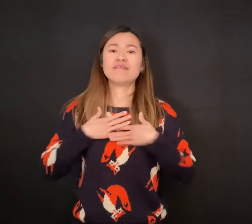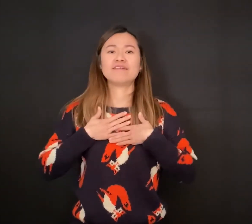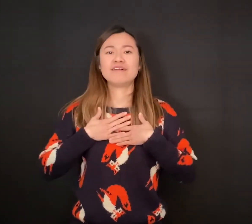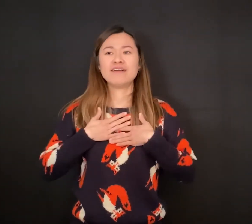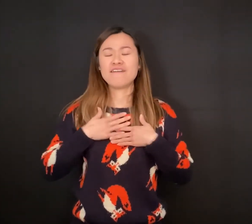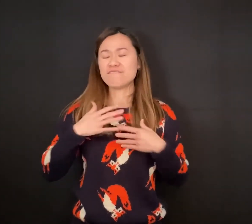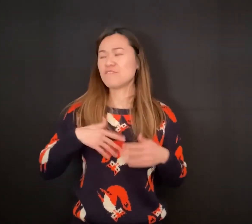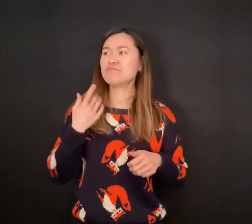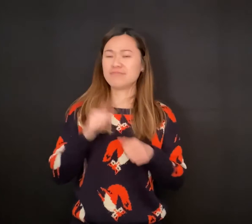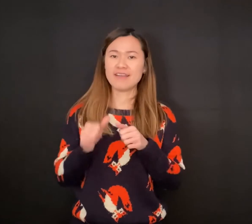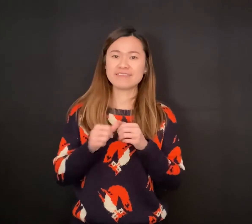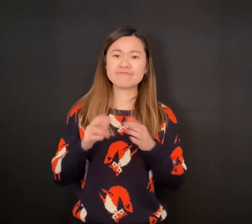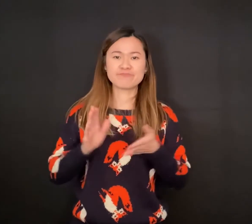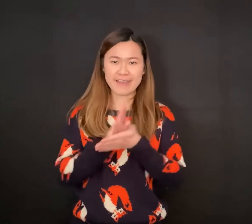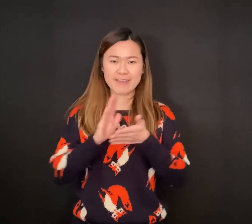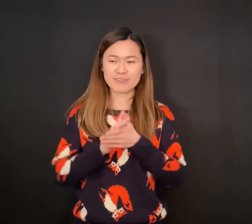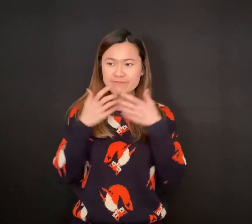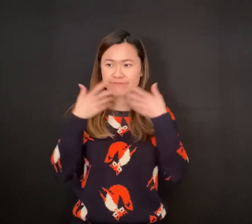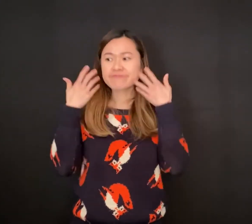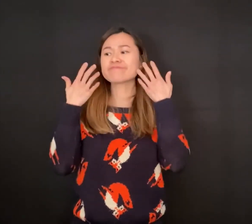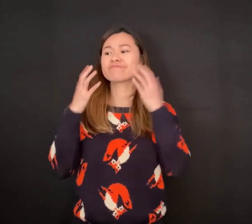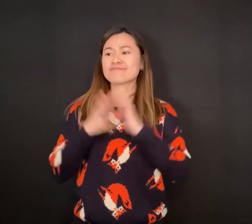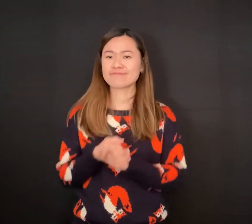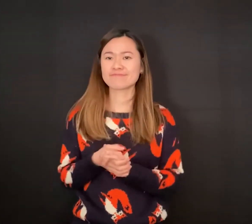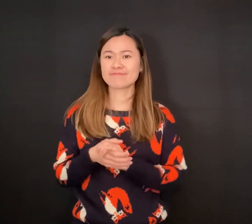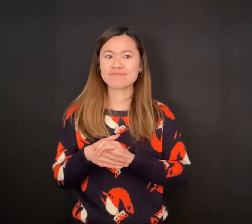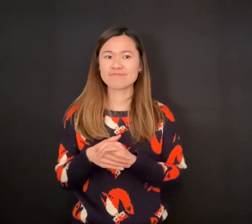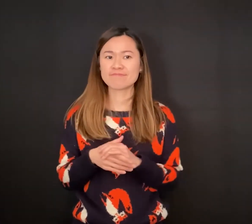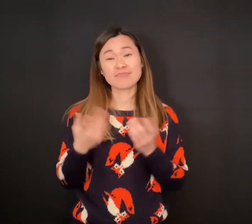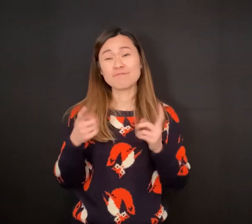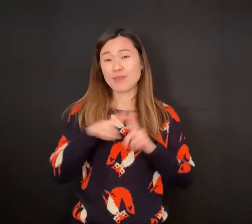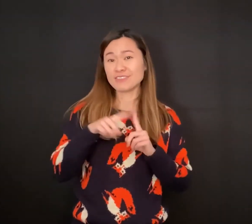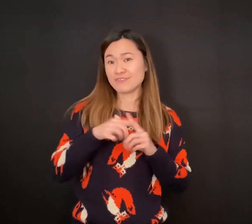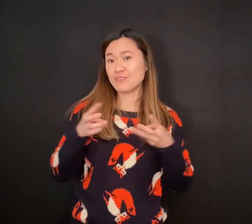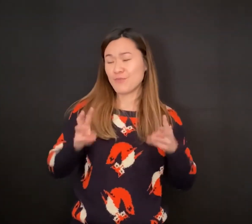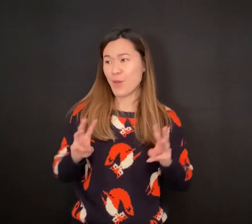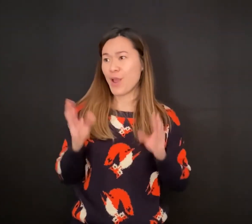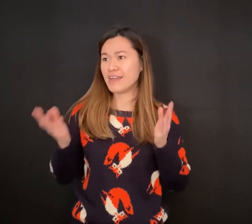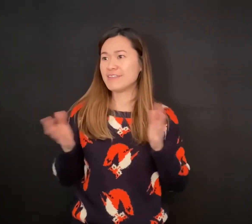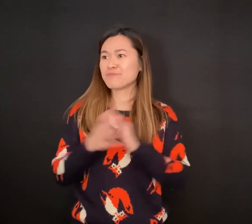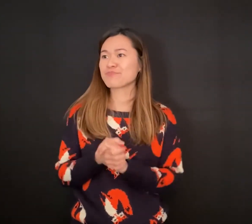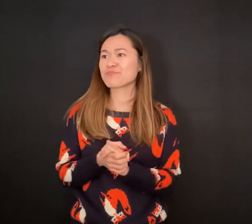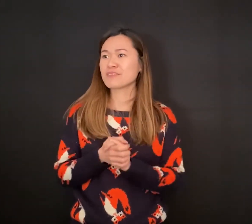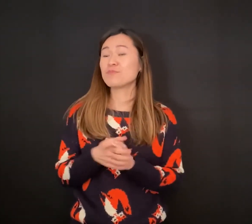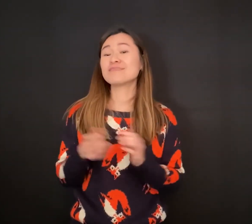they feel better, happy and it makes them smile. It was a really positive thing!